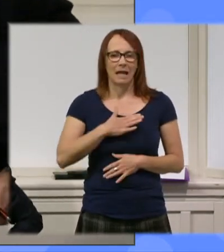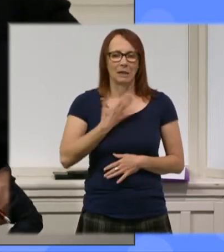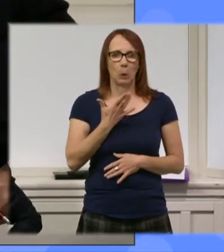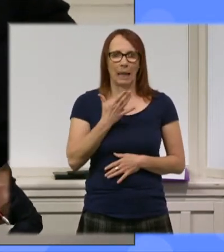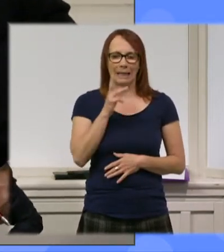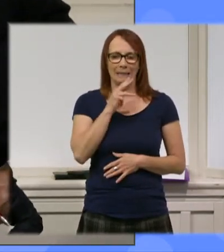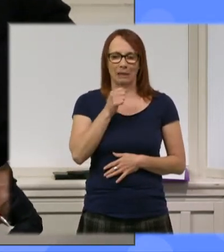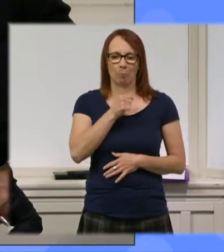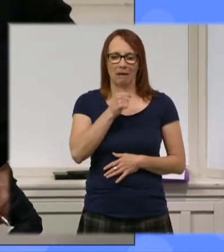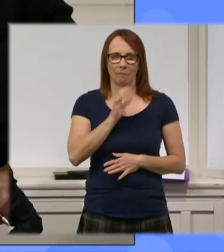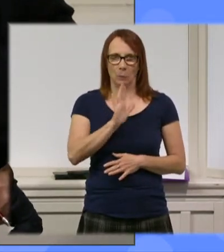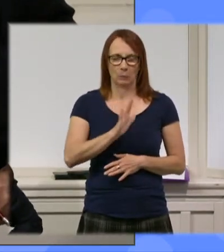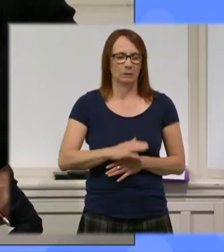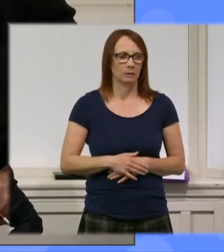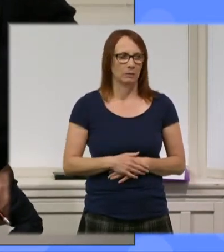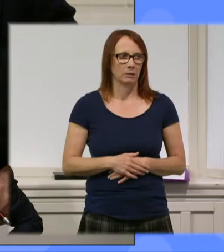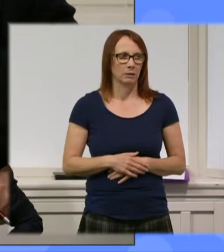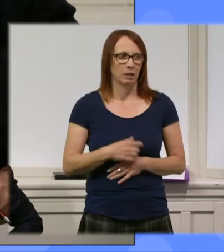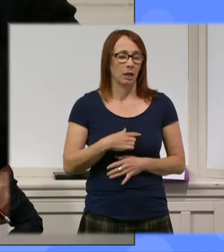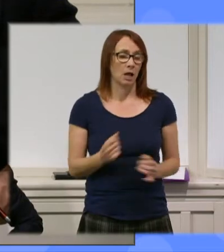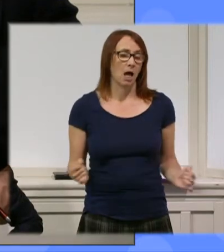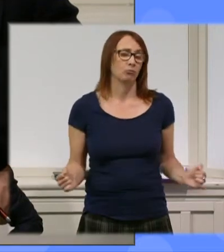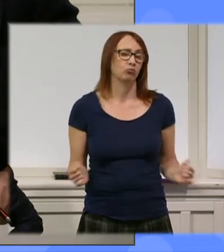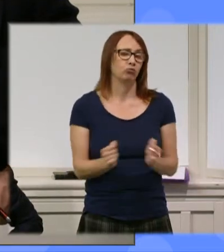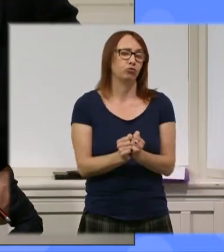yeah I agree everyone there's lots of issues Hosting